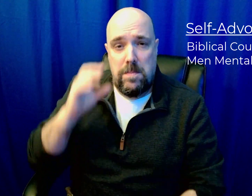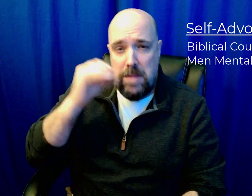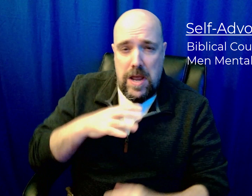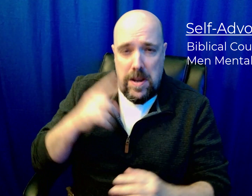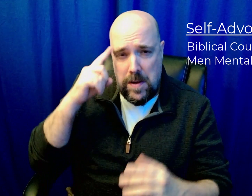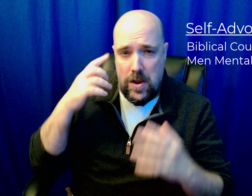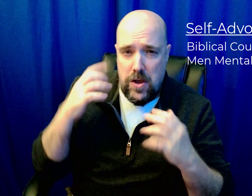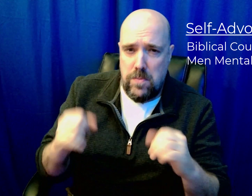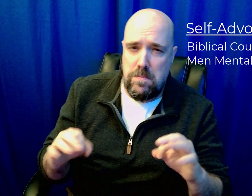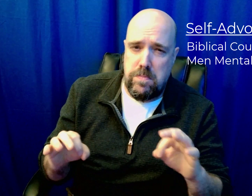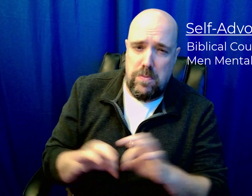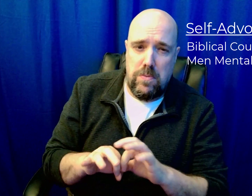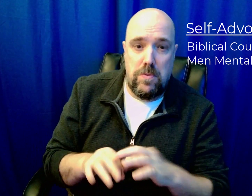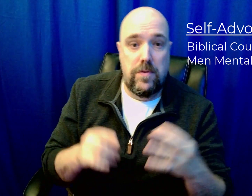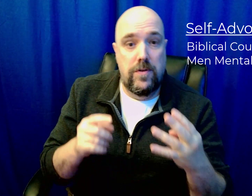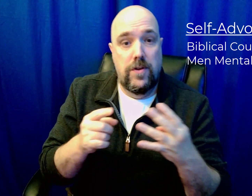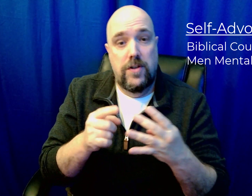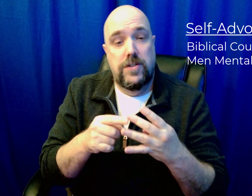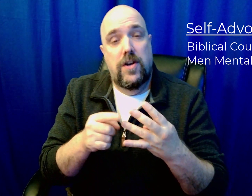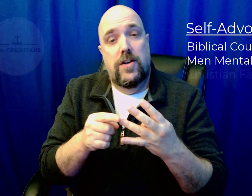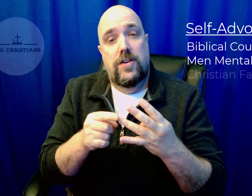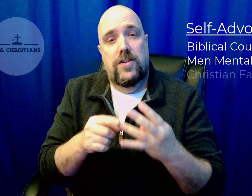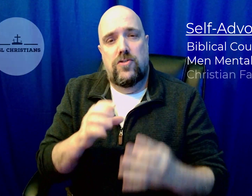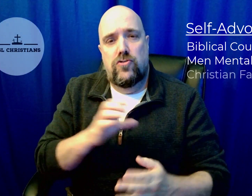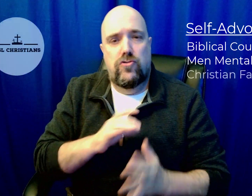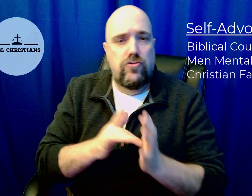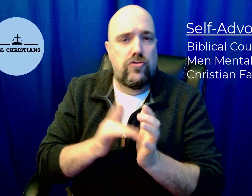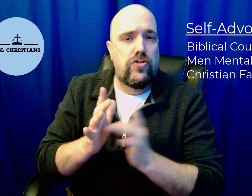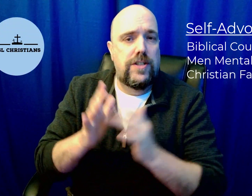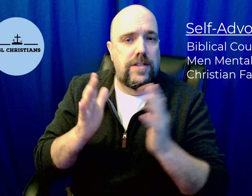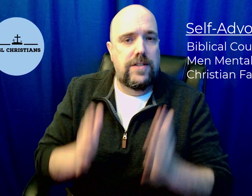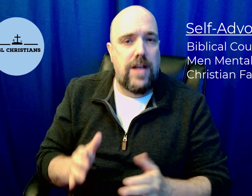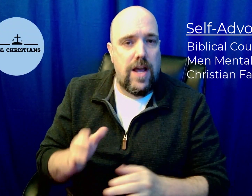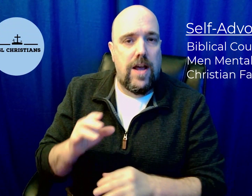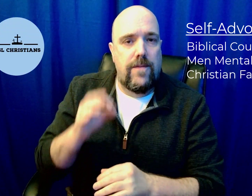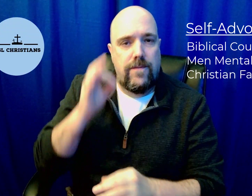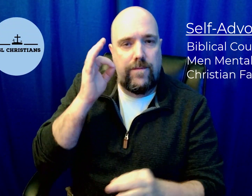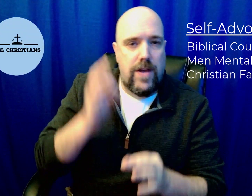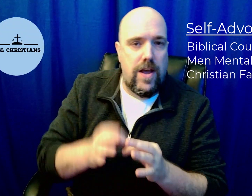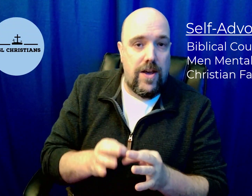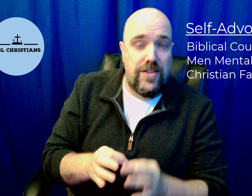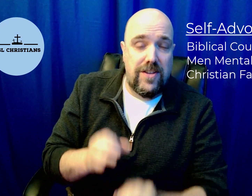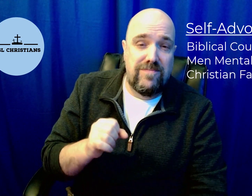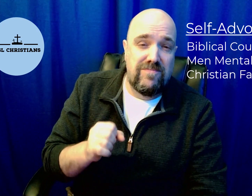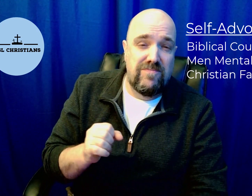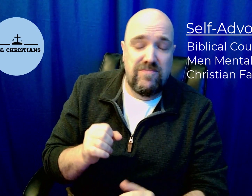So I feel men mental health is important. Third is the Christian Faith.